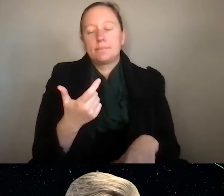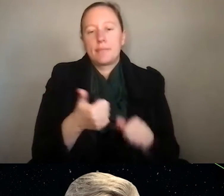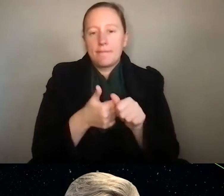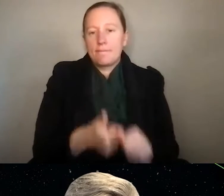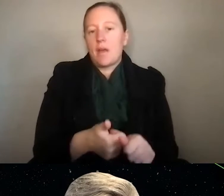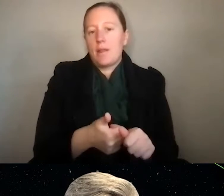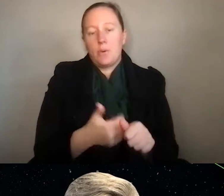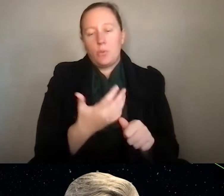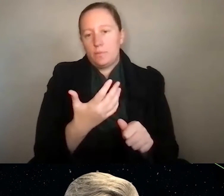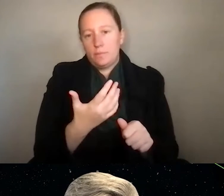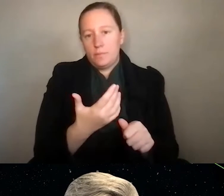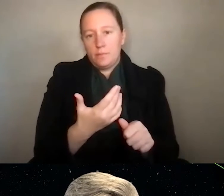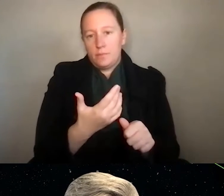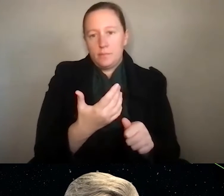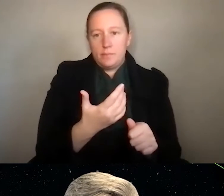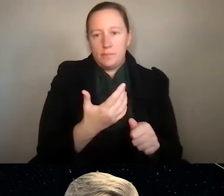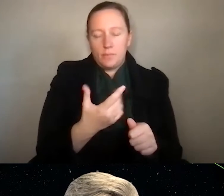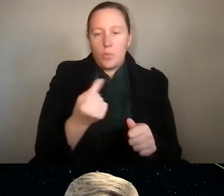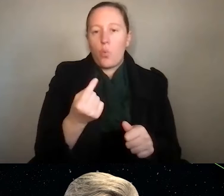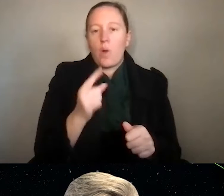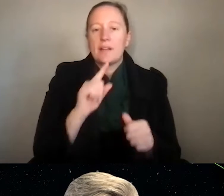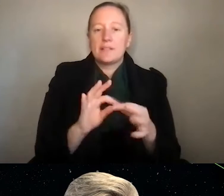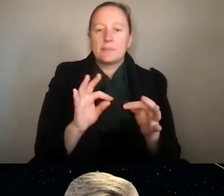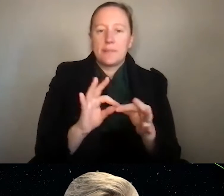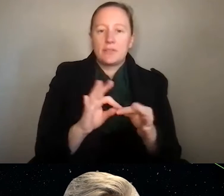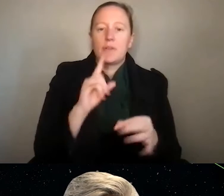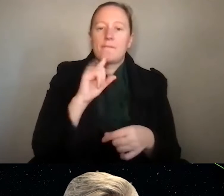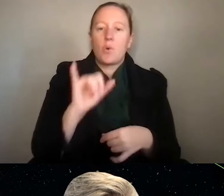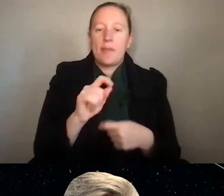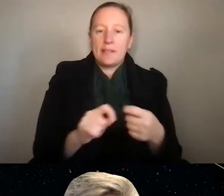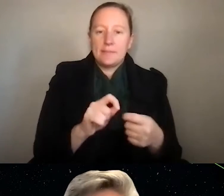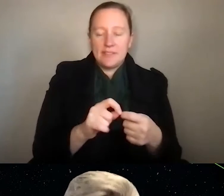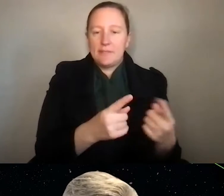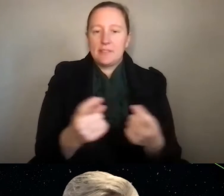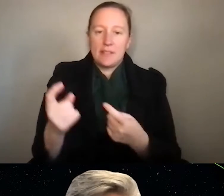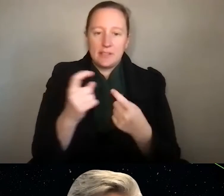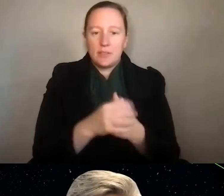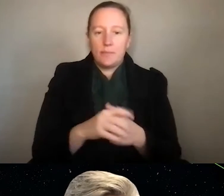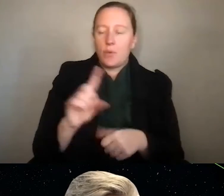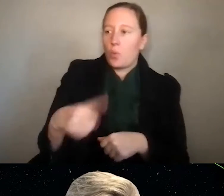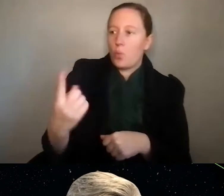are mentioned in the particular solicitation. Leroy Jones II: The only thing that I would add Beth